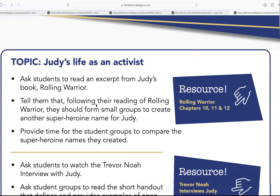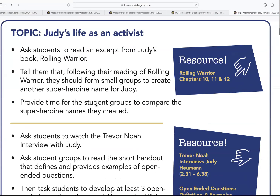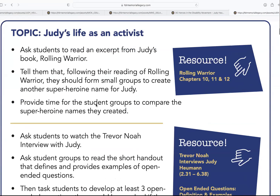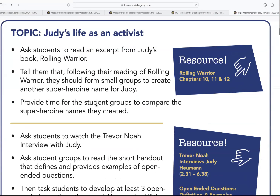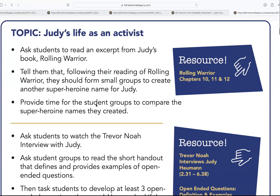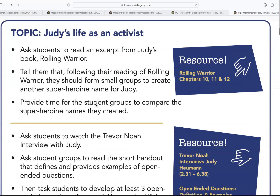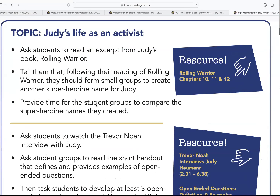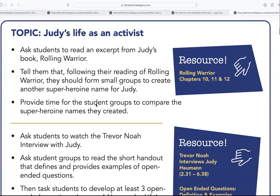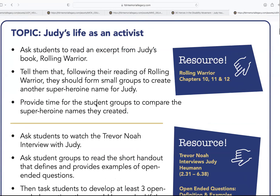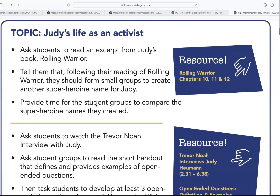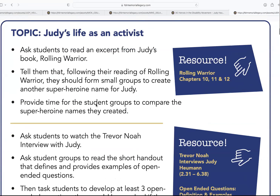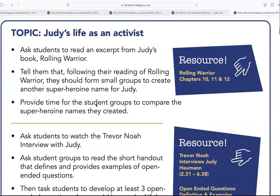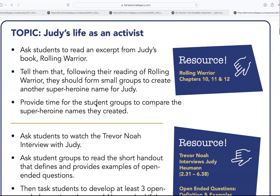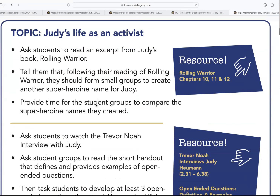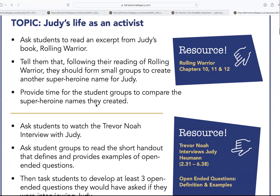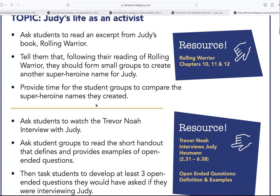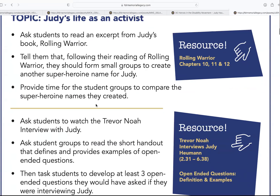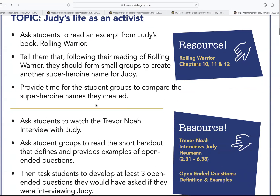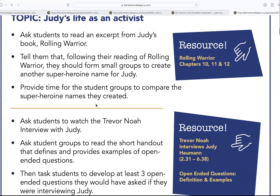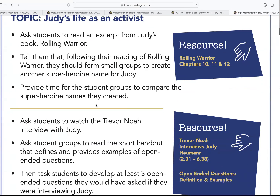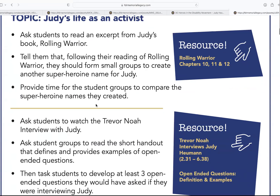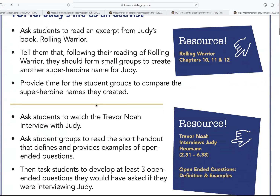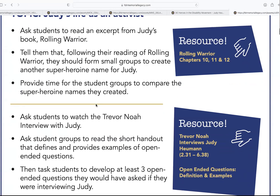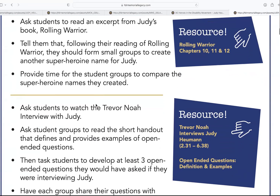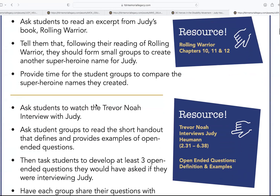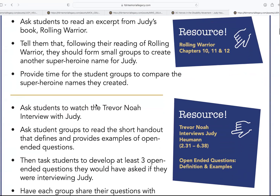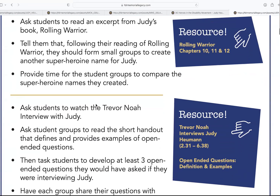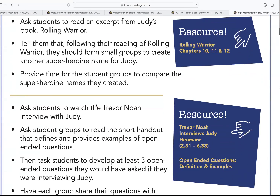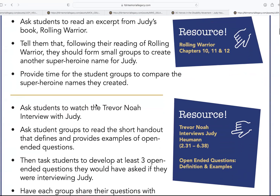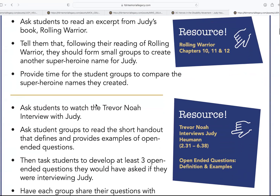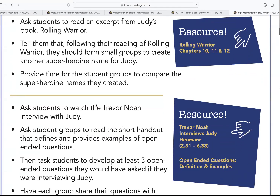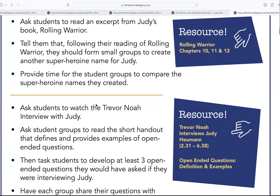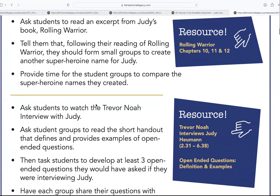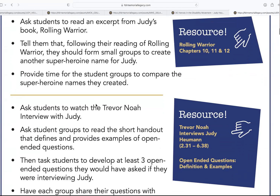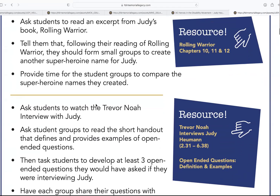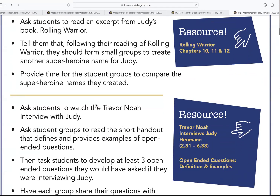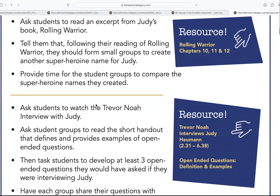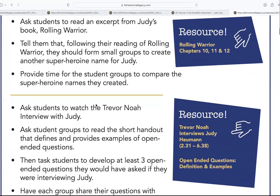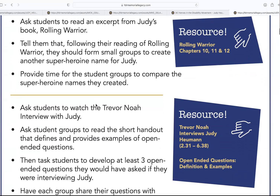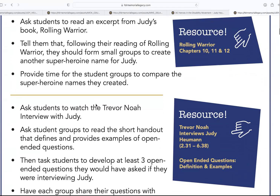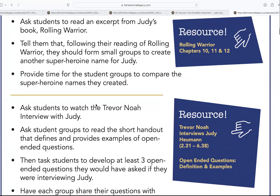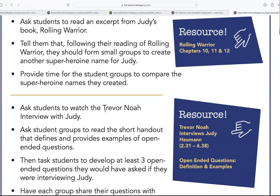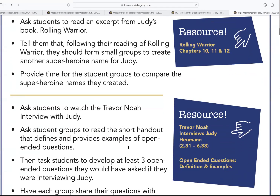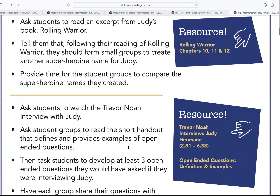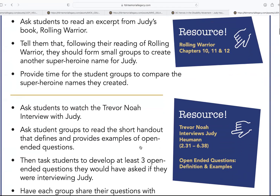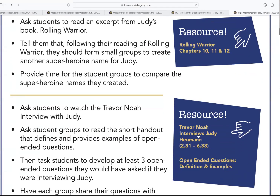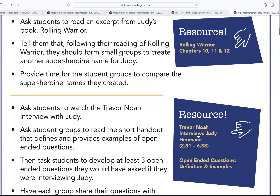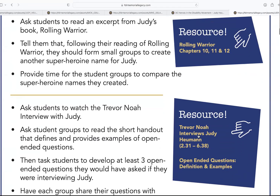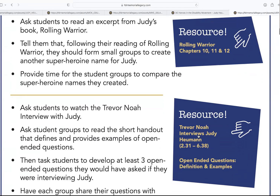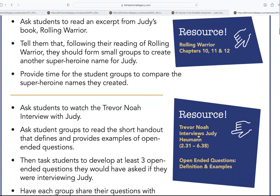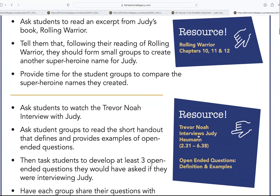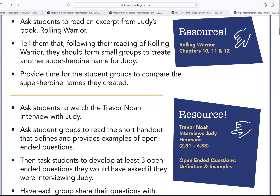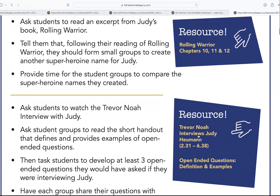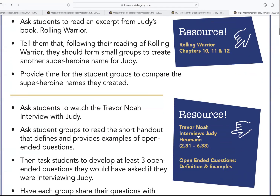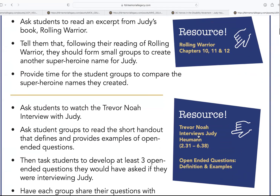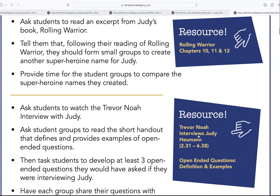Create instagram. photo captions create journal.